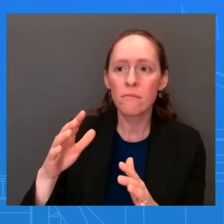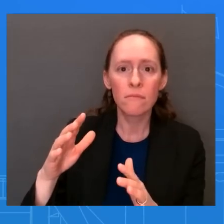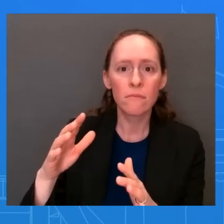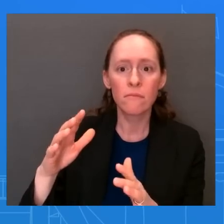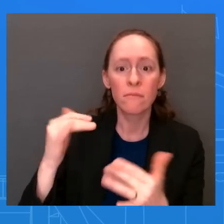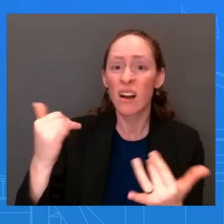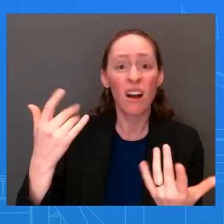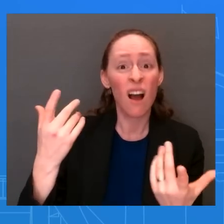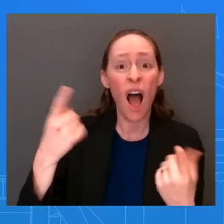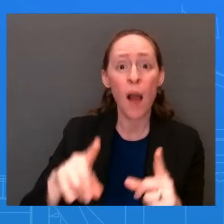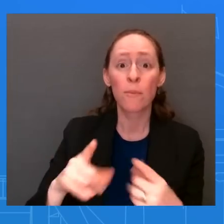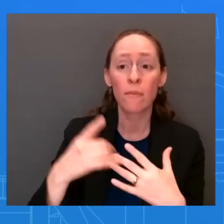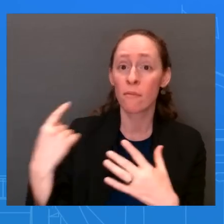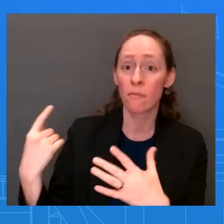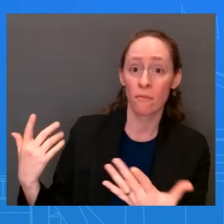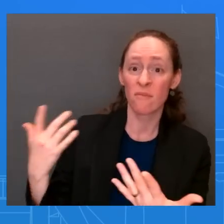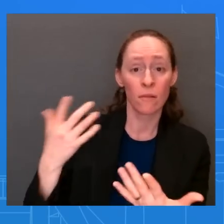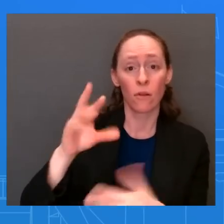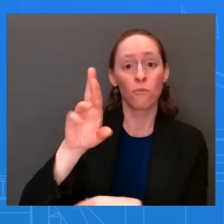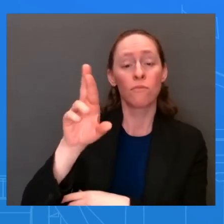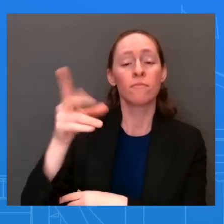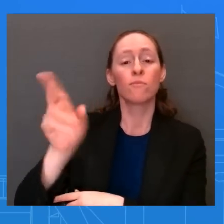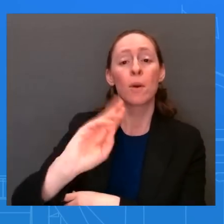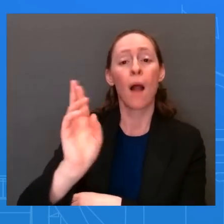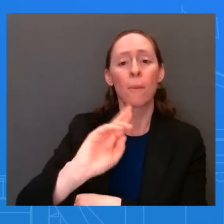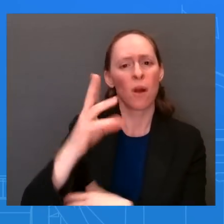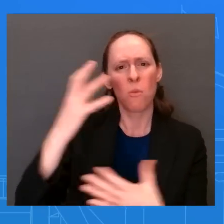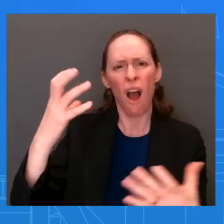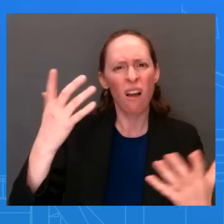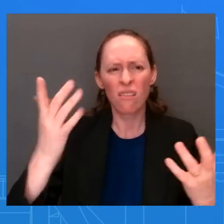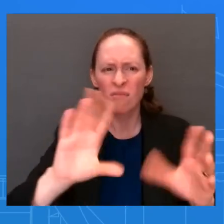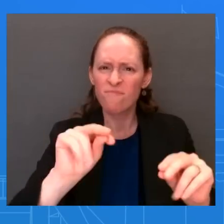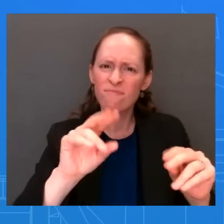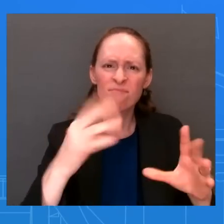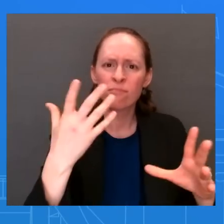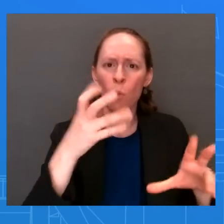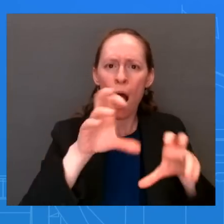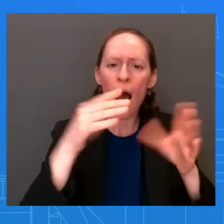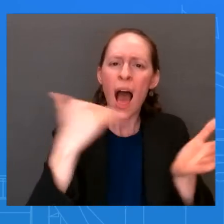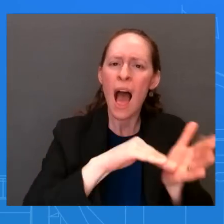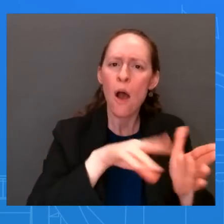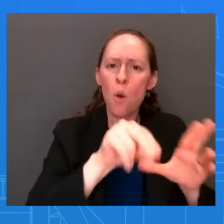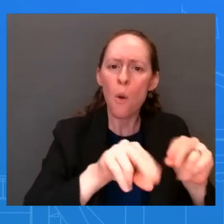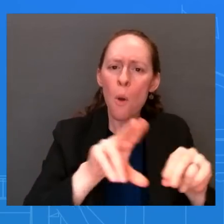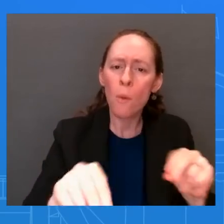including a national abortion ban. At the state level, more than 60 anti-choice bills